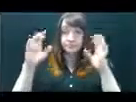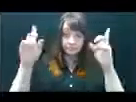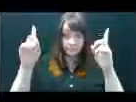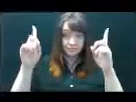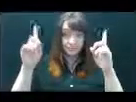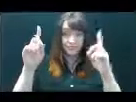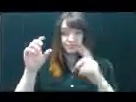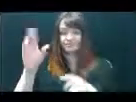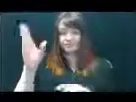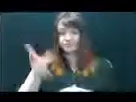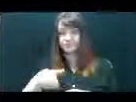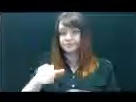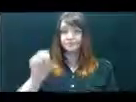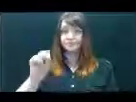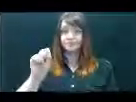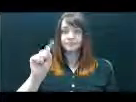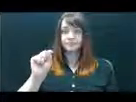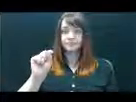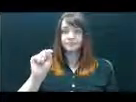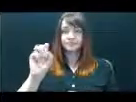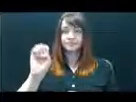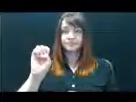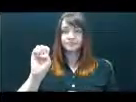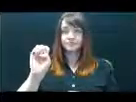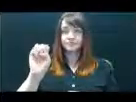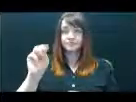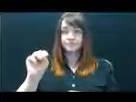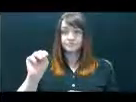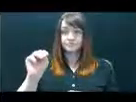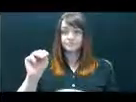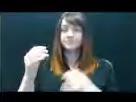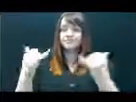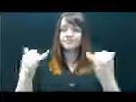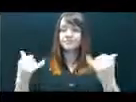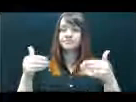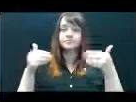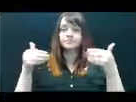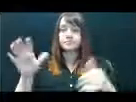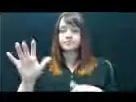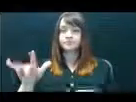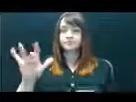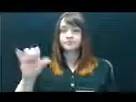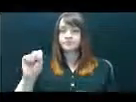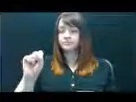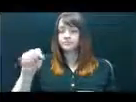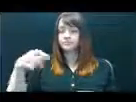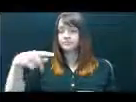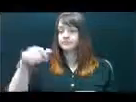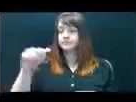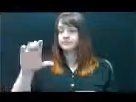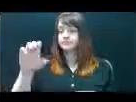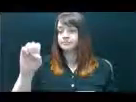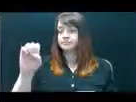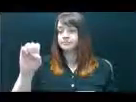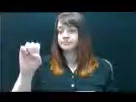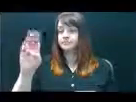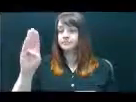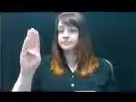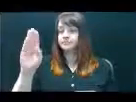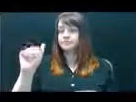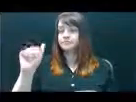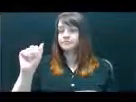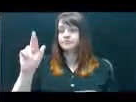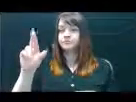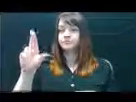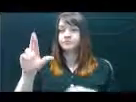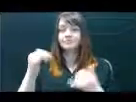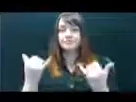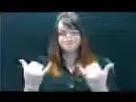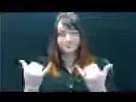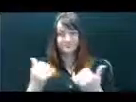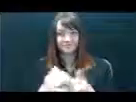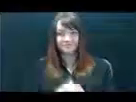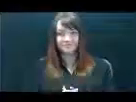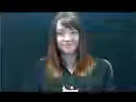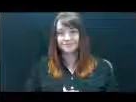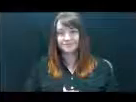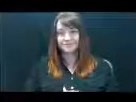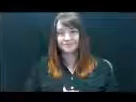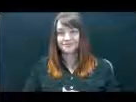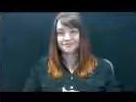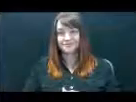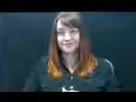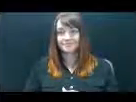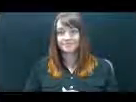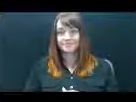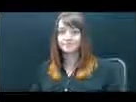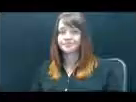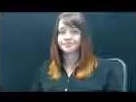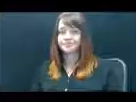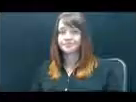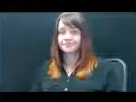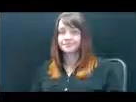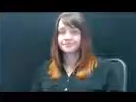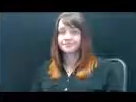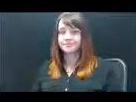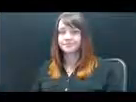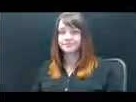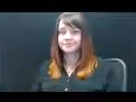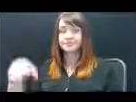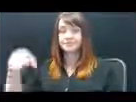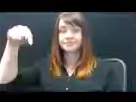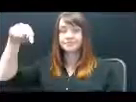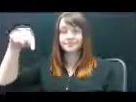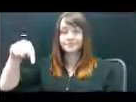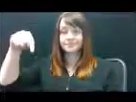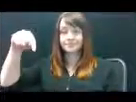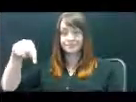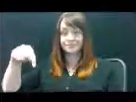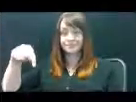space bar. Press the down arrow to move to the next possible